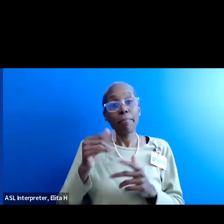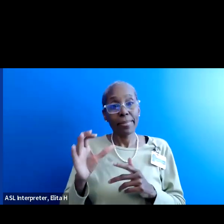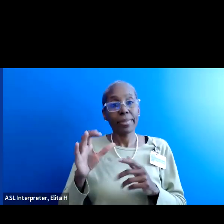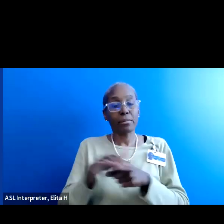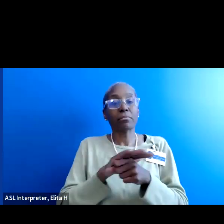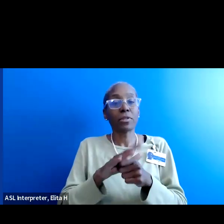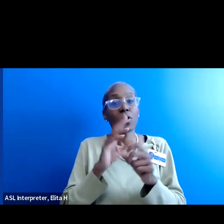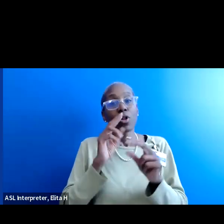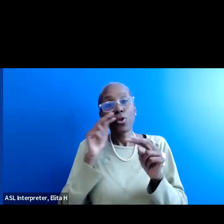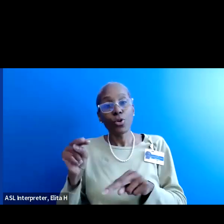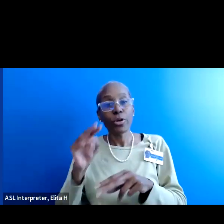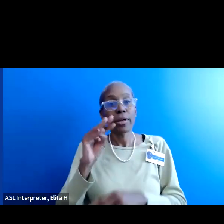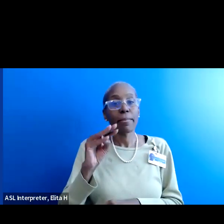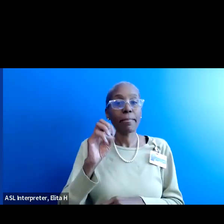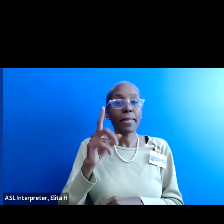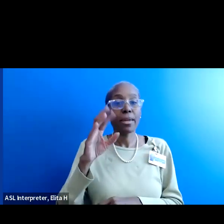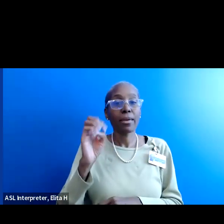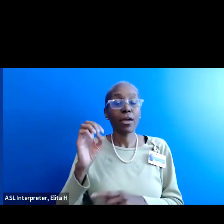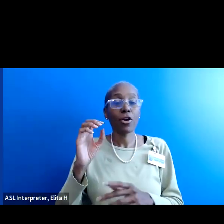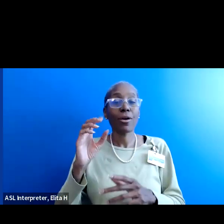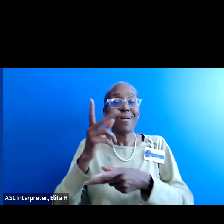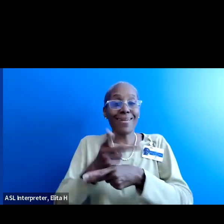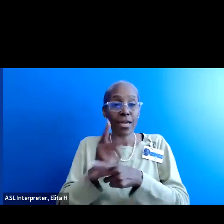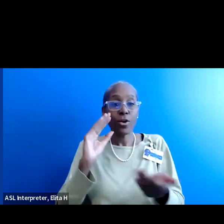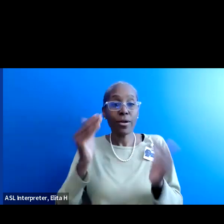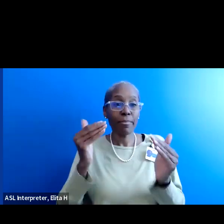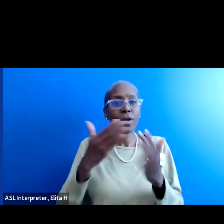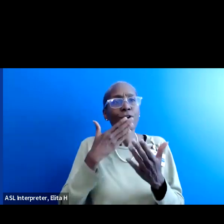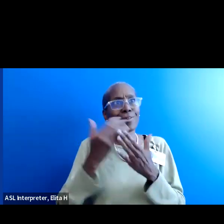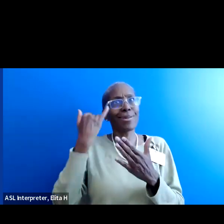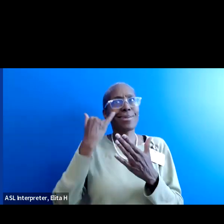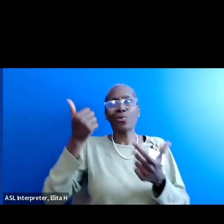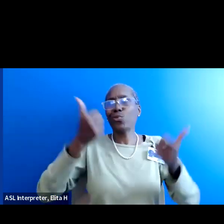You can look on Medicare Care Compare and get a really good idea of facilities in your area.